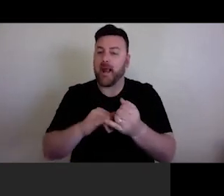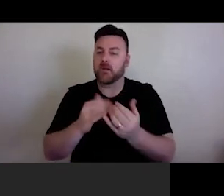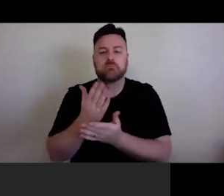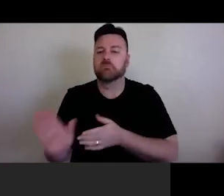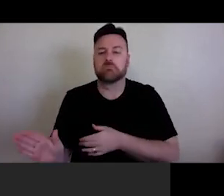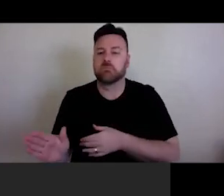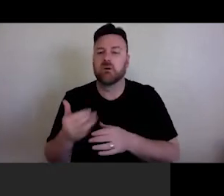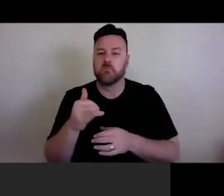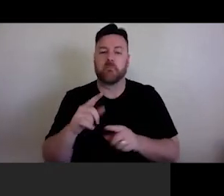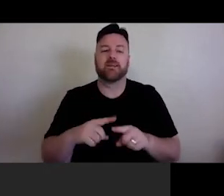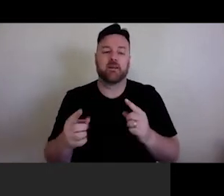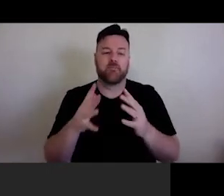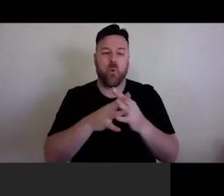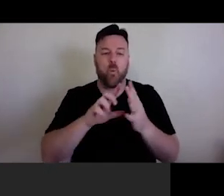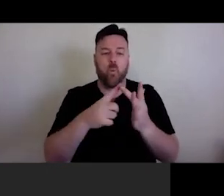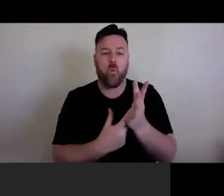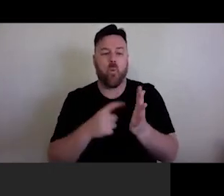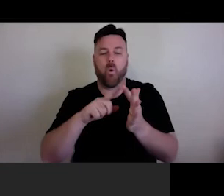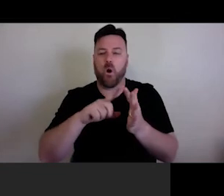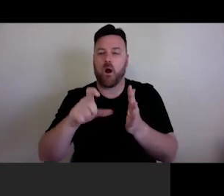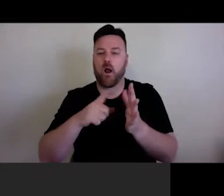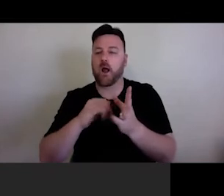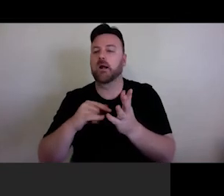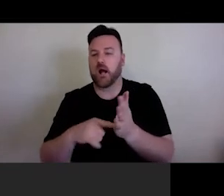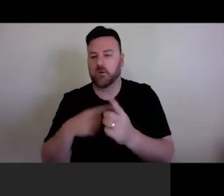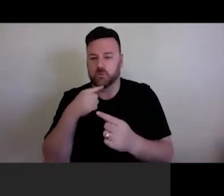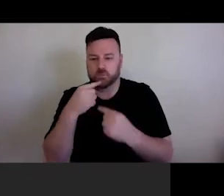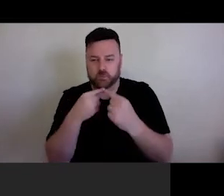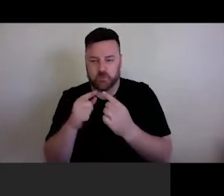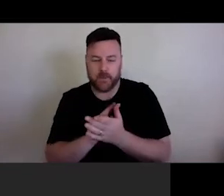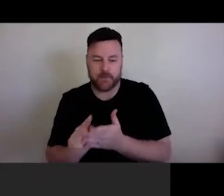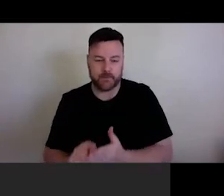Cast which question can talk about in a little bit. And also possibly